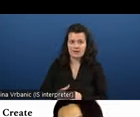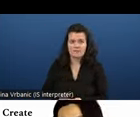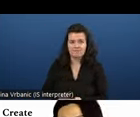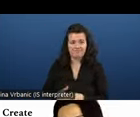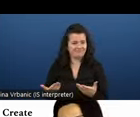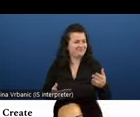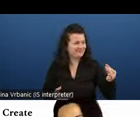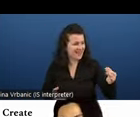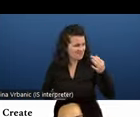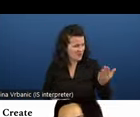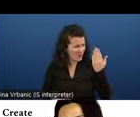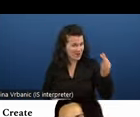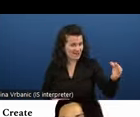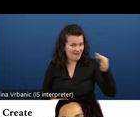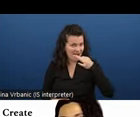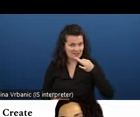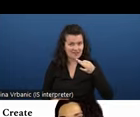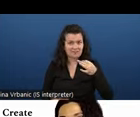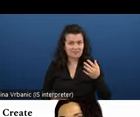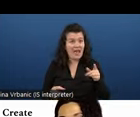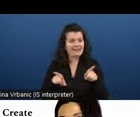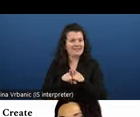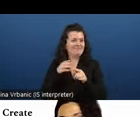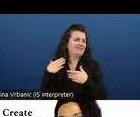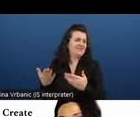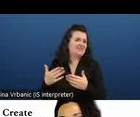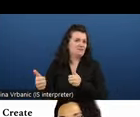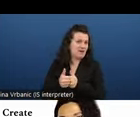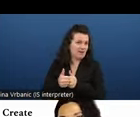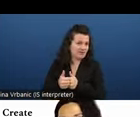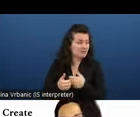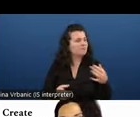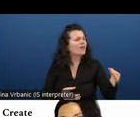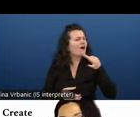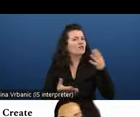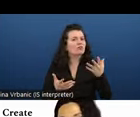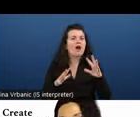in this morning's session, really around how do we ensure that we leveraging the extending